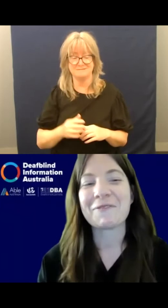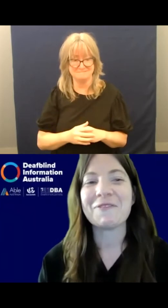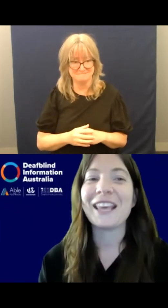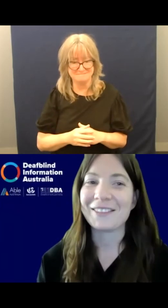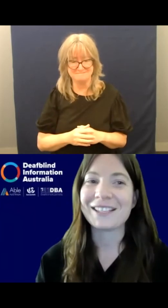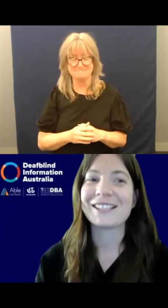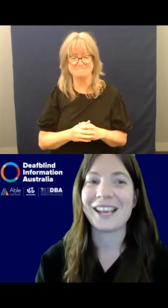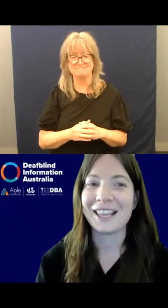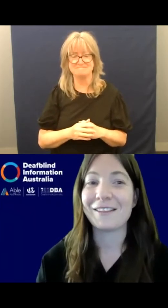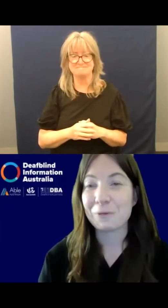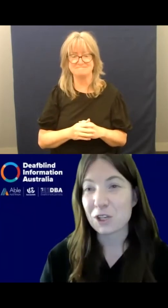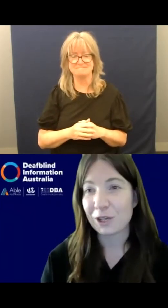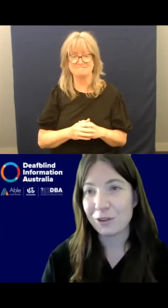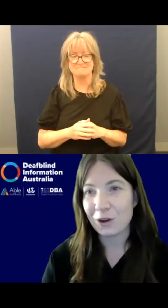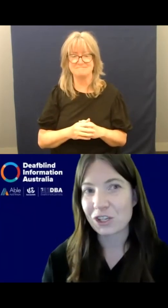Yes, so just checking things are washable, and if you're not sure,